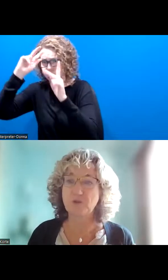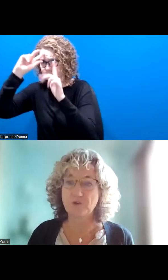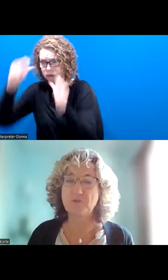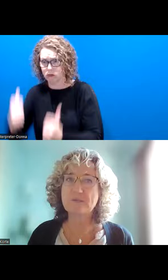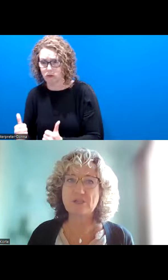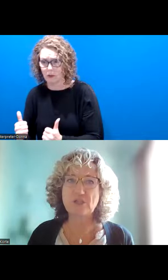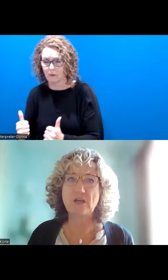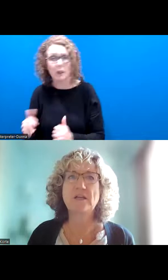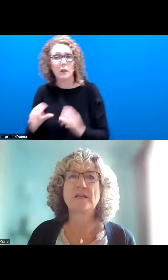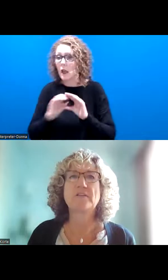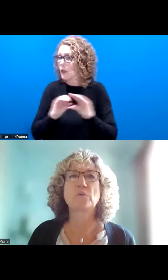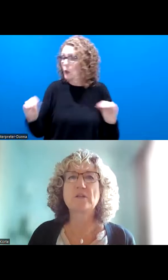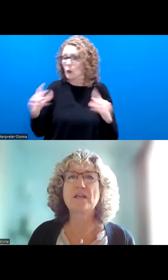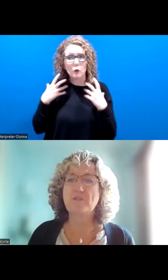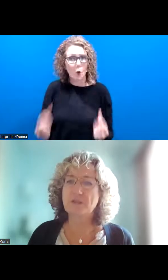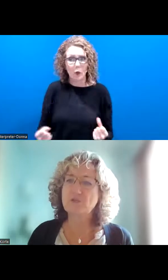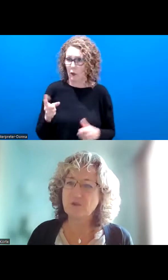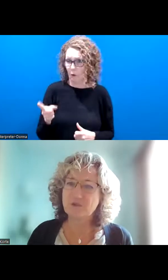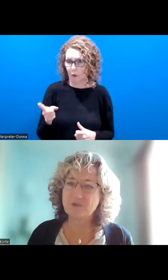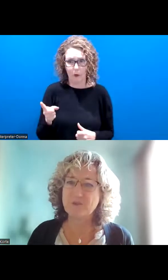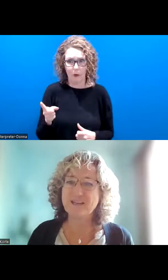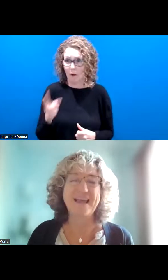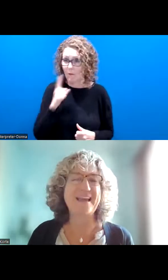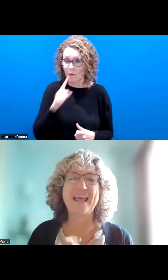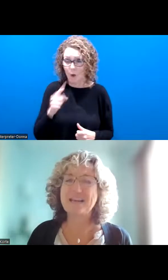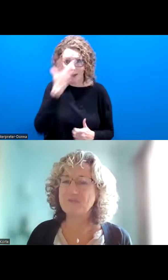there are three different pathways that you can use to qualify for benefits. So the first one